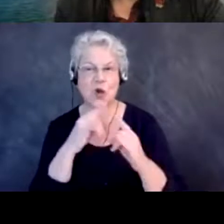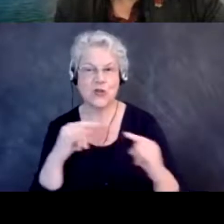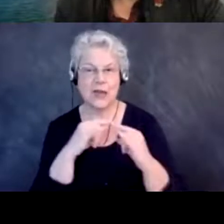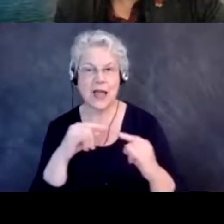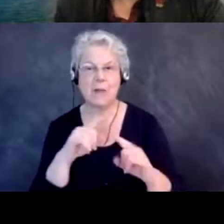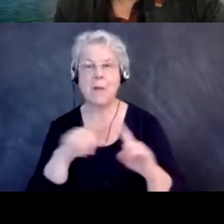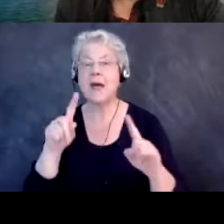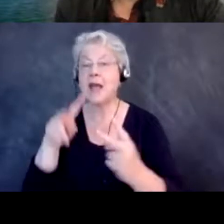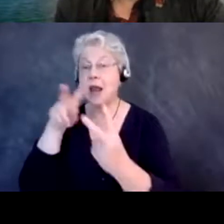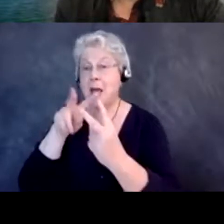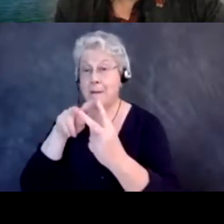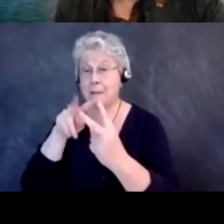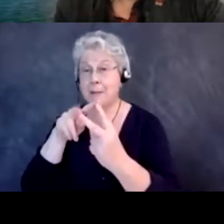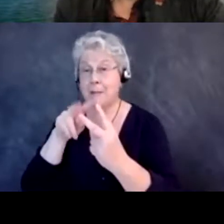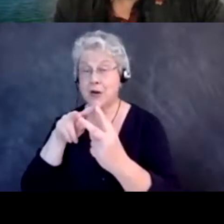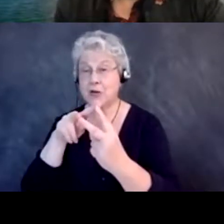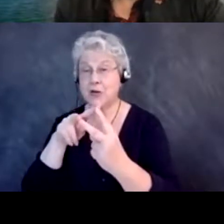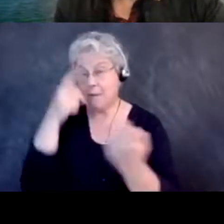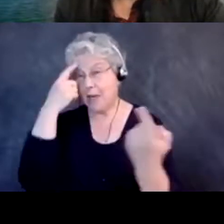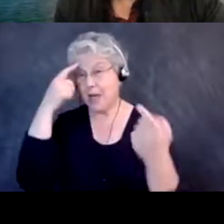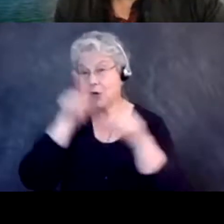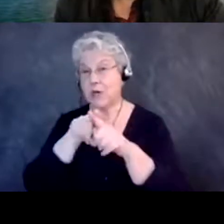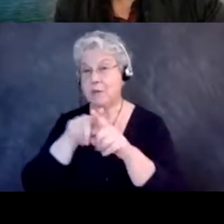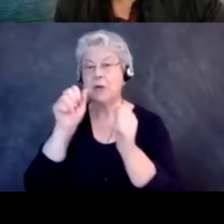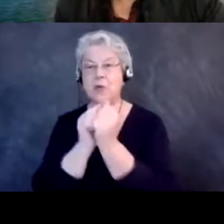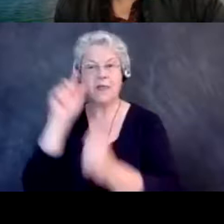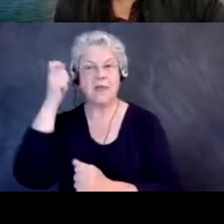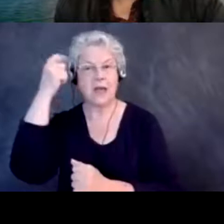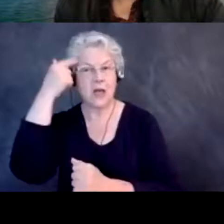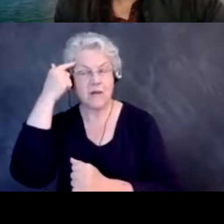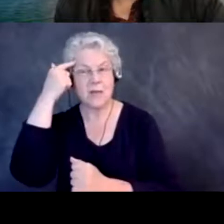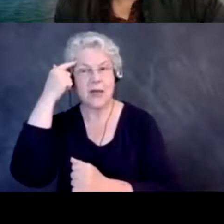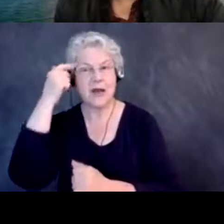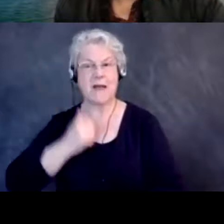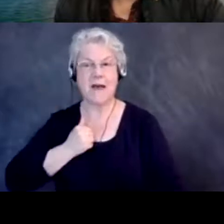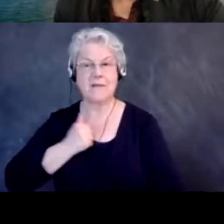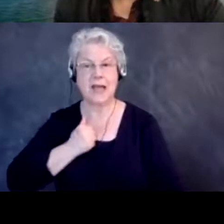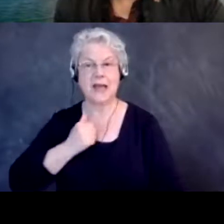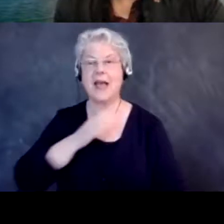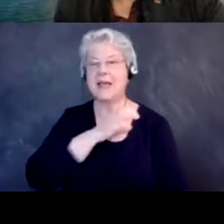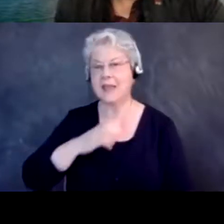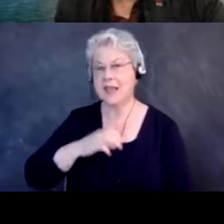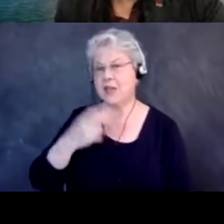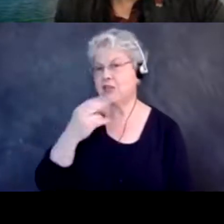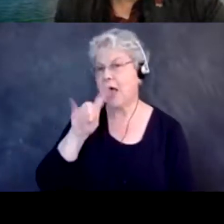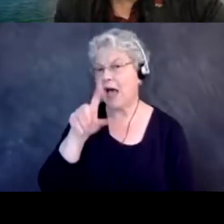between the government of Canada and the council of the Haida nation, so we’re trying to figure out